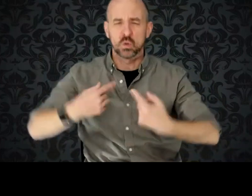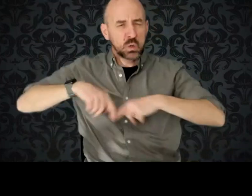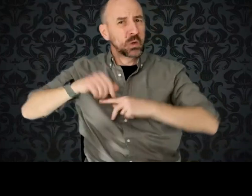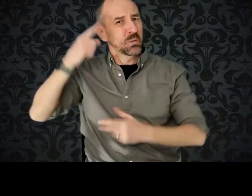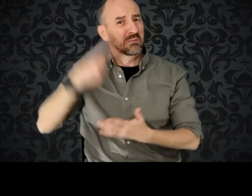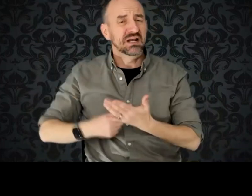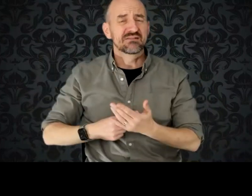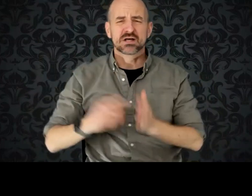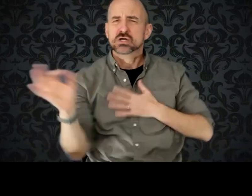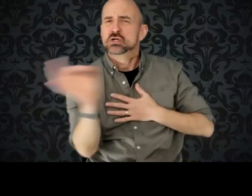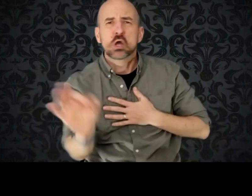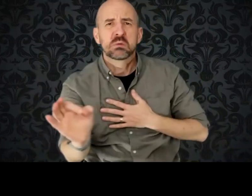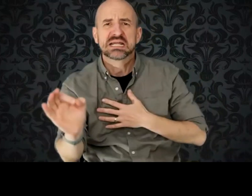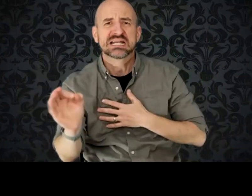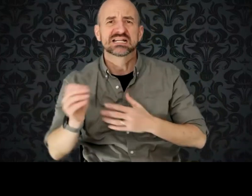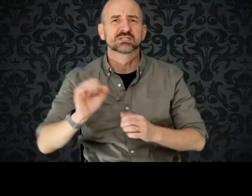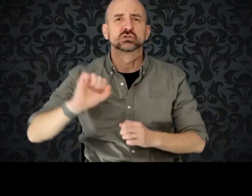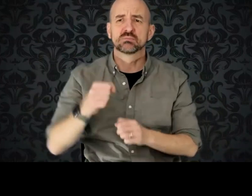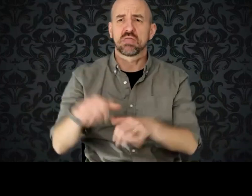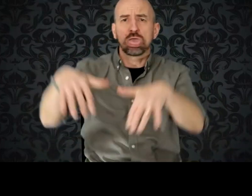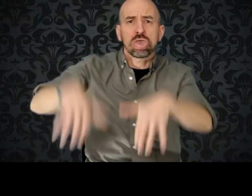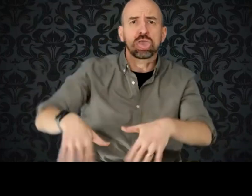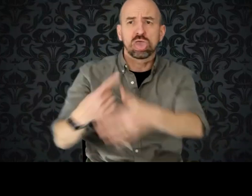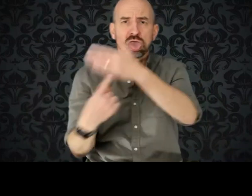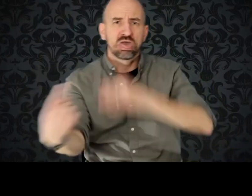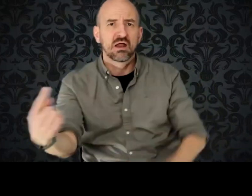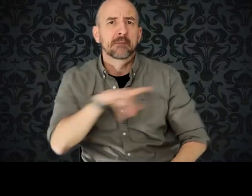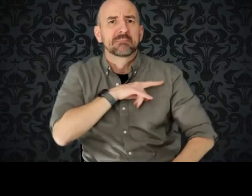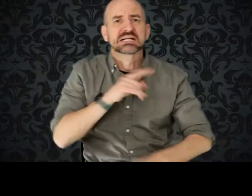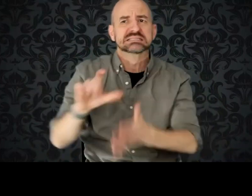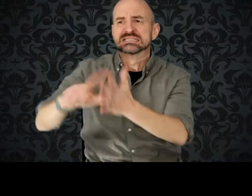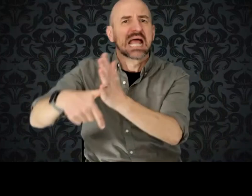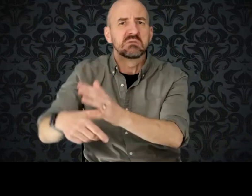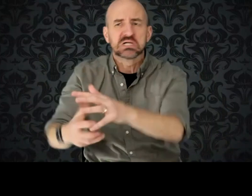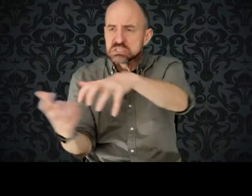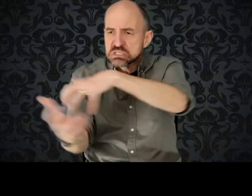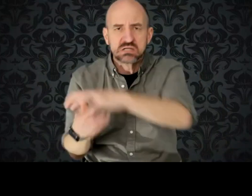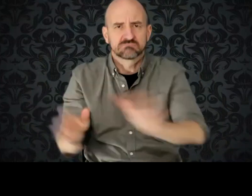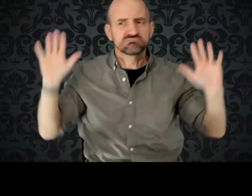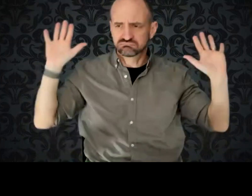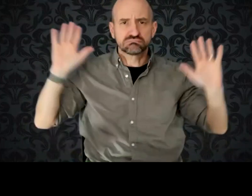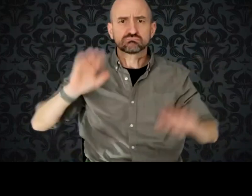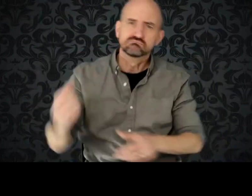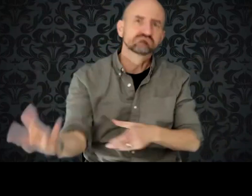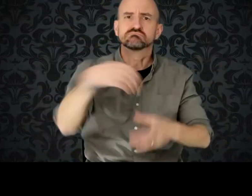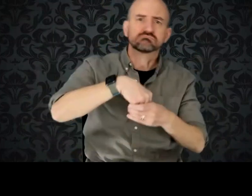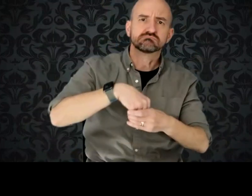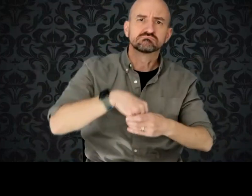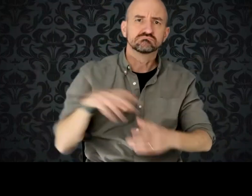and not necessarily no sense, we are a national charity for everyone living with complexes abilities, including those who are deaf and